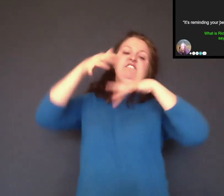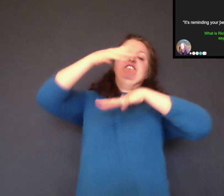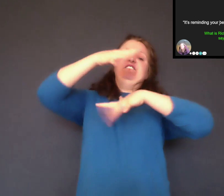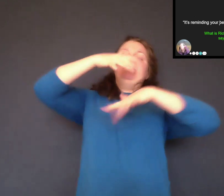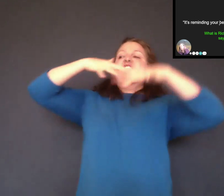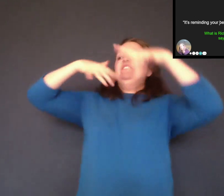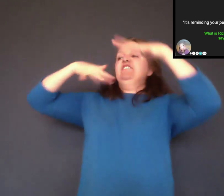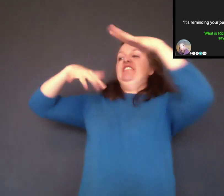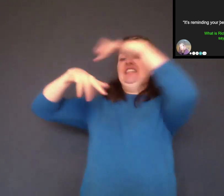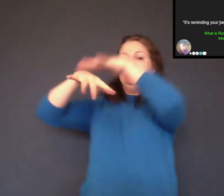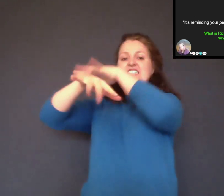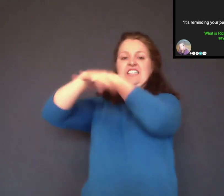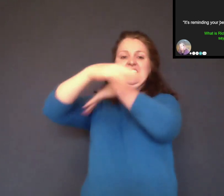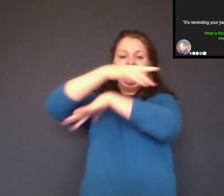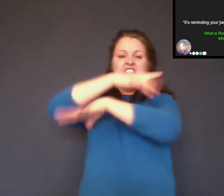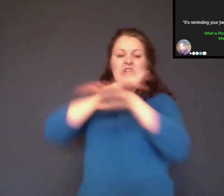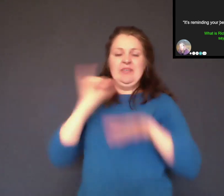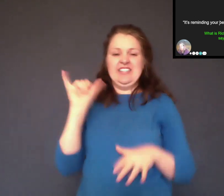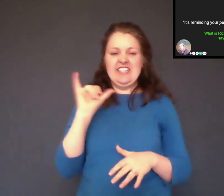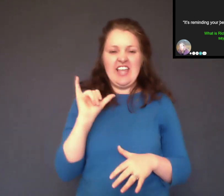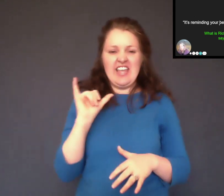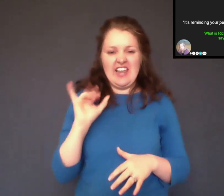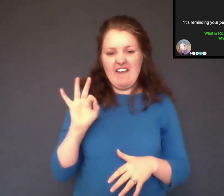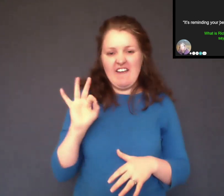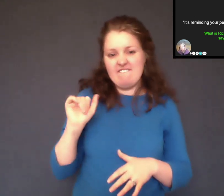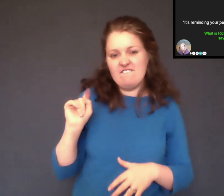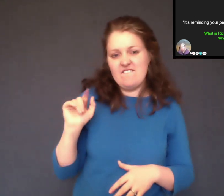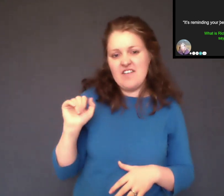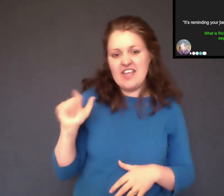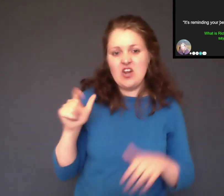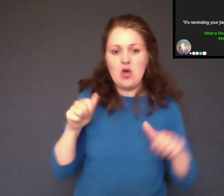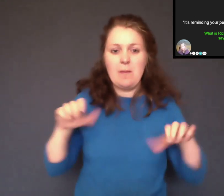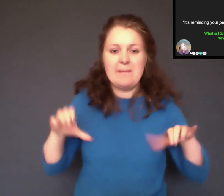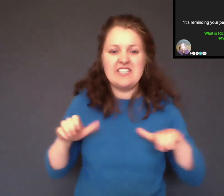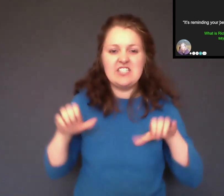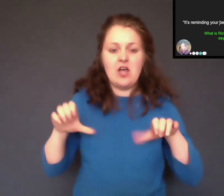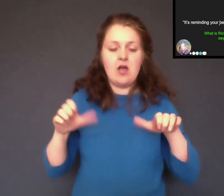and flowed over his fingers it was like a fatal massage being passed from one part of his body